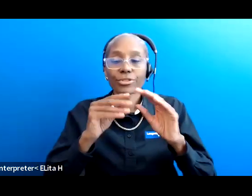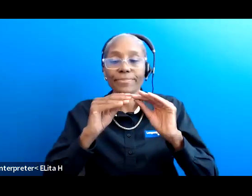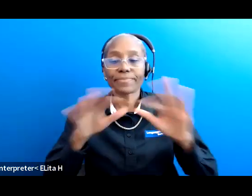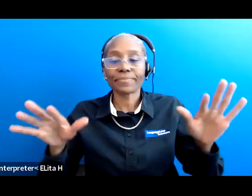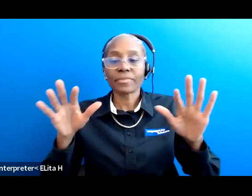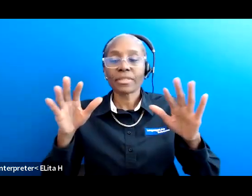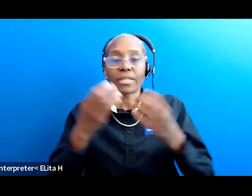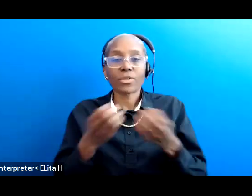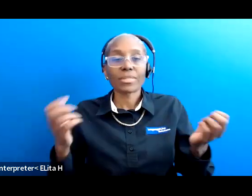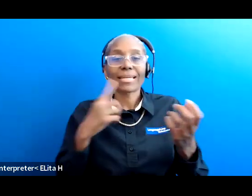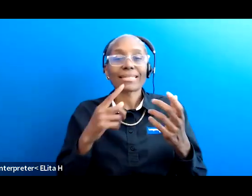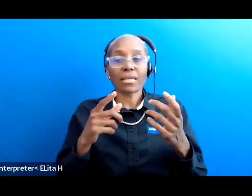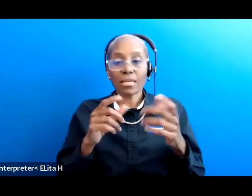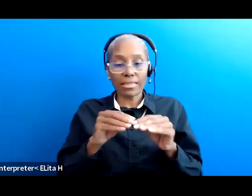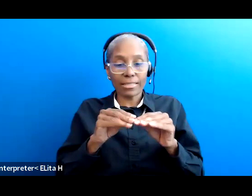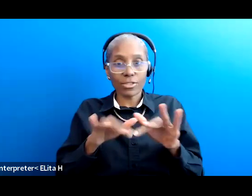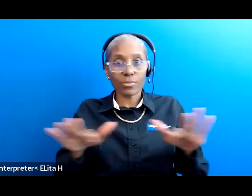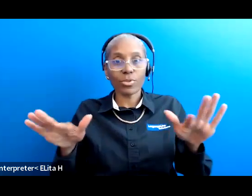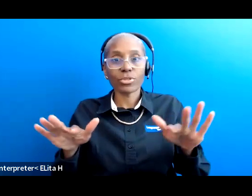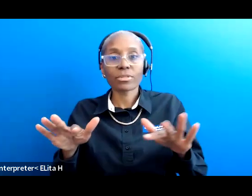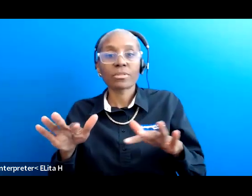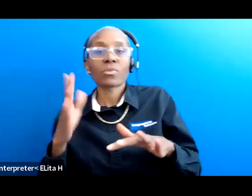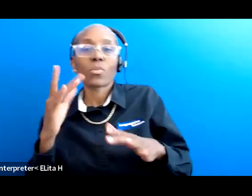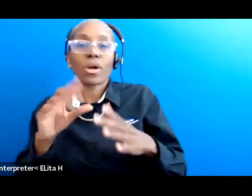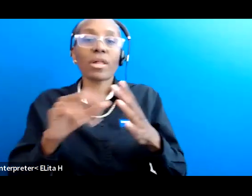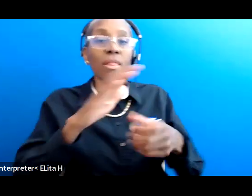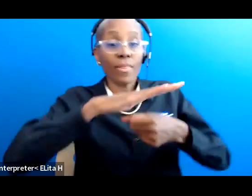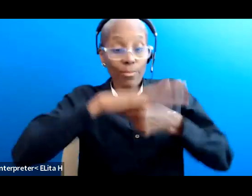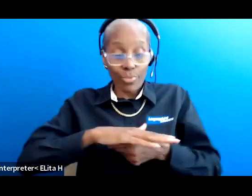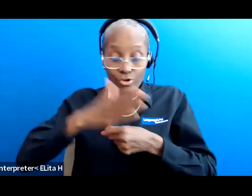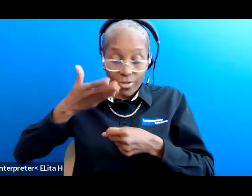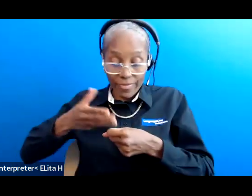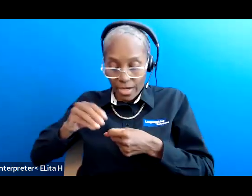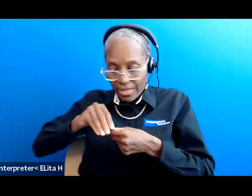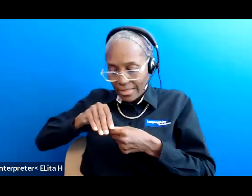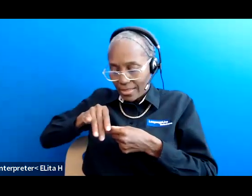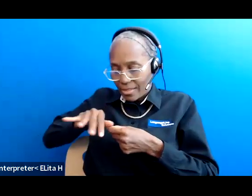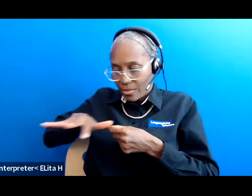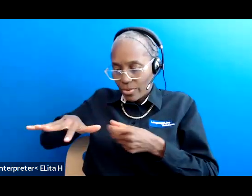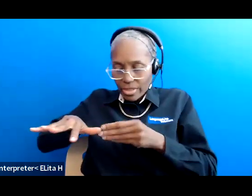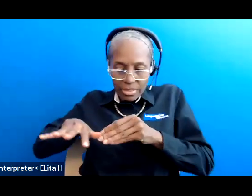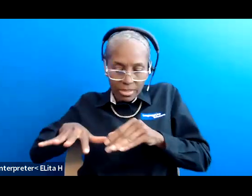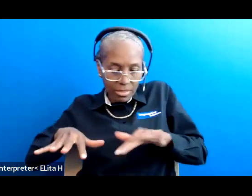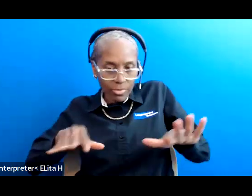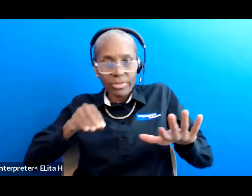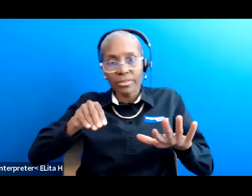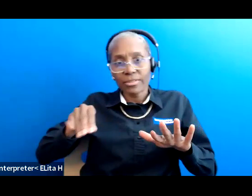and I say dispersing because you need to disperse the pressure. You need to spread the pressure out under those bony prominences.